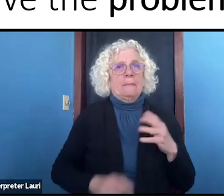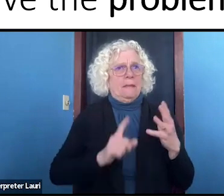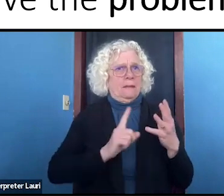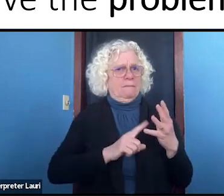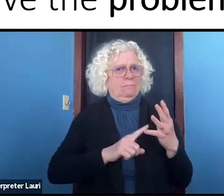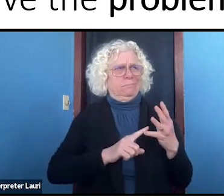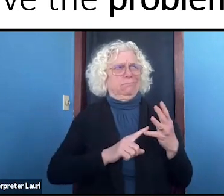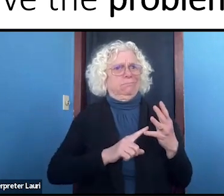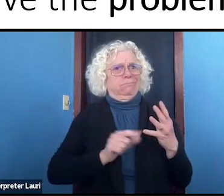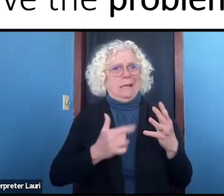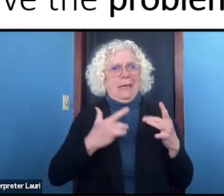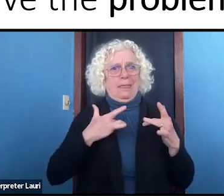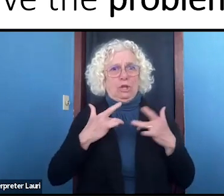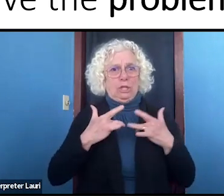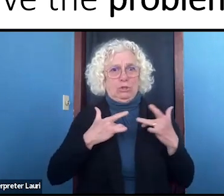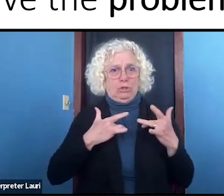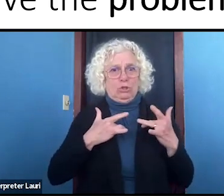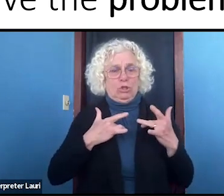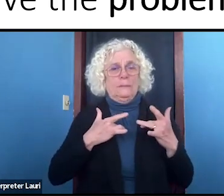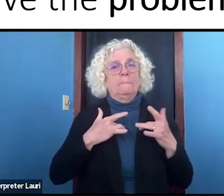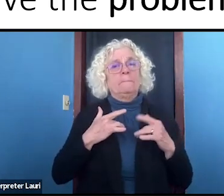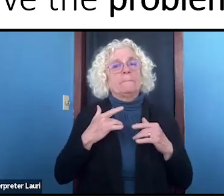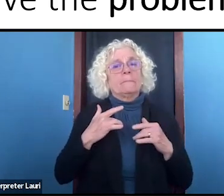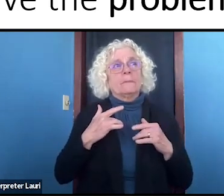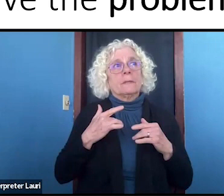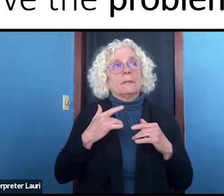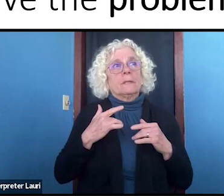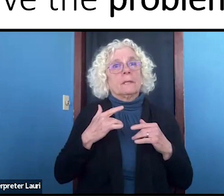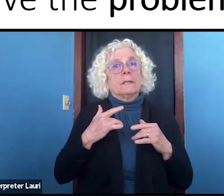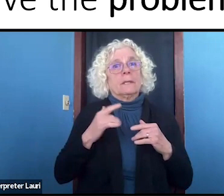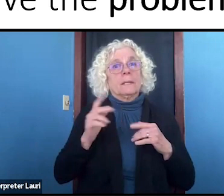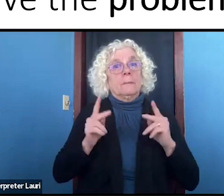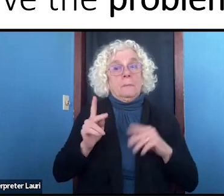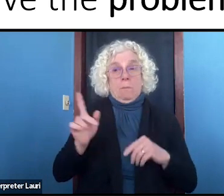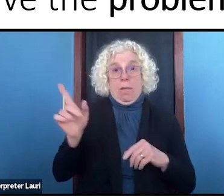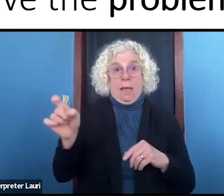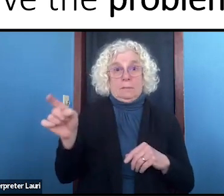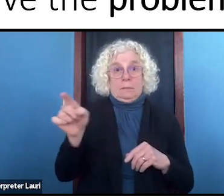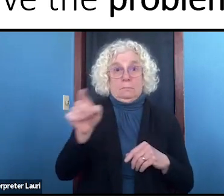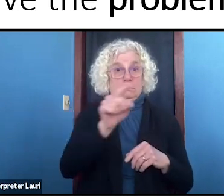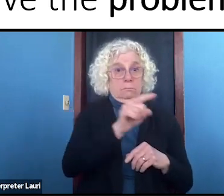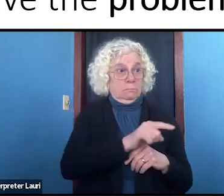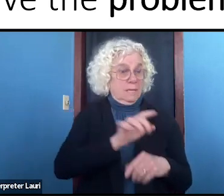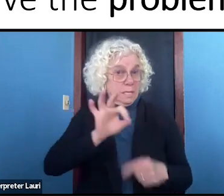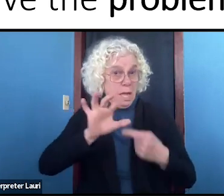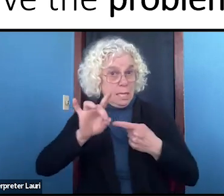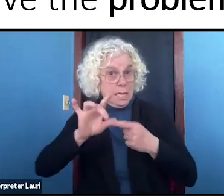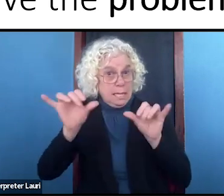that they raised was that when they asked the question about whether or not they would use the 980 system,